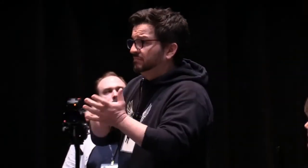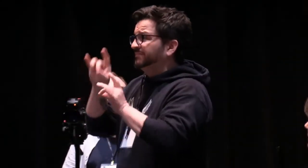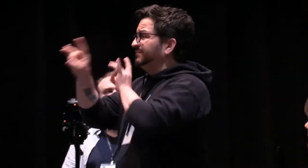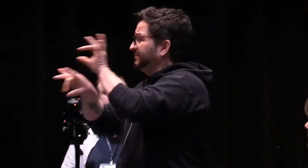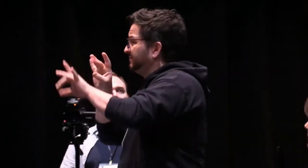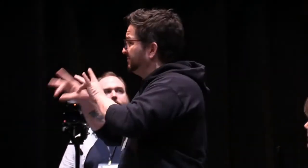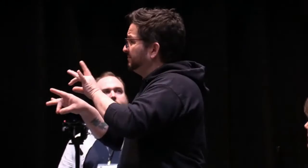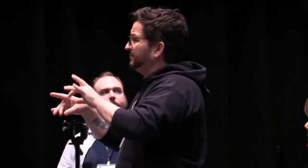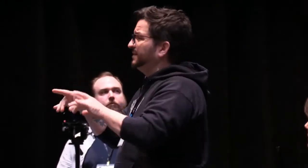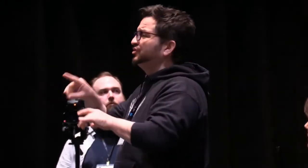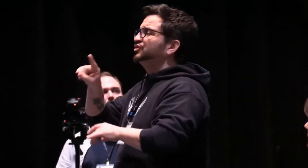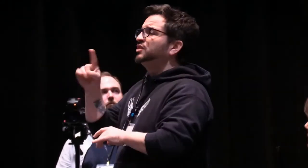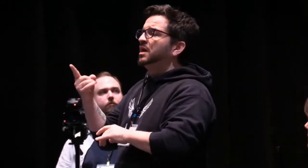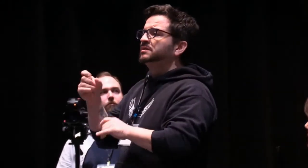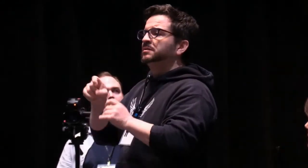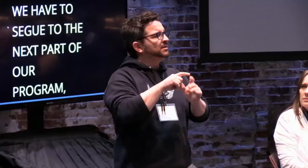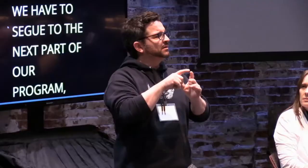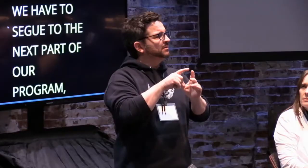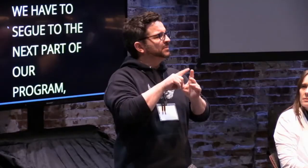Looking at what we have heard so far,